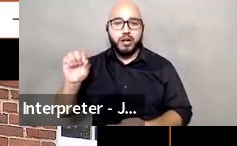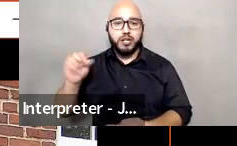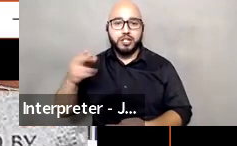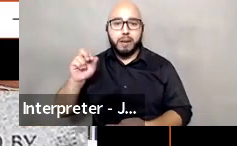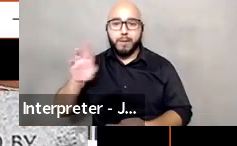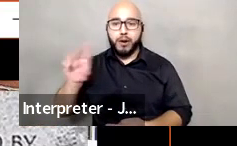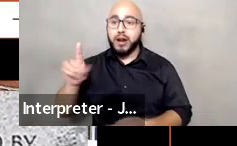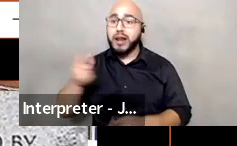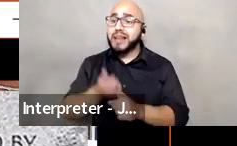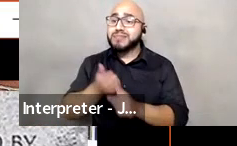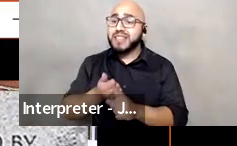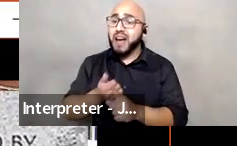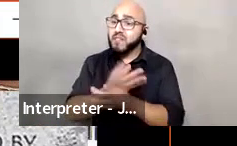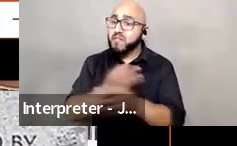And it was. Put up there, though.